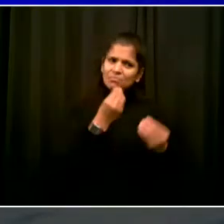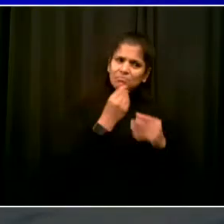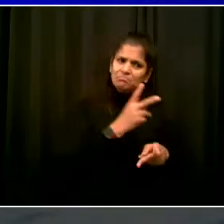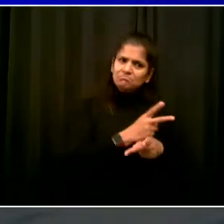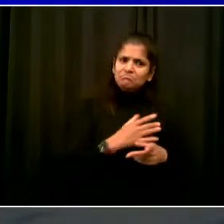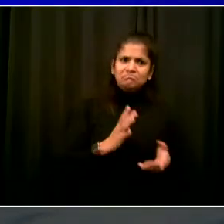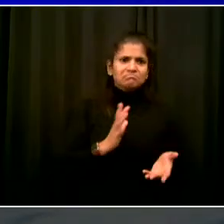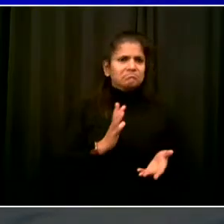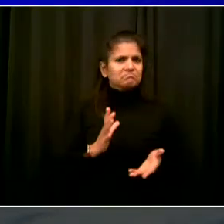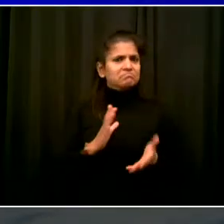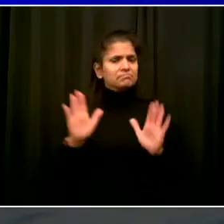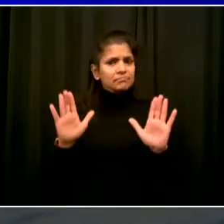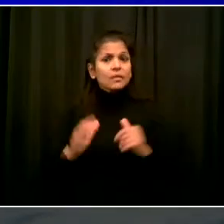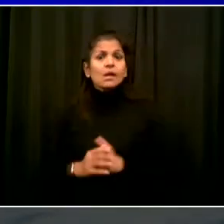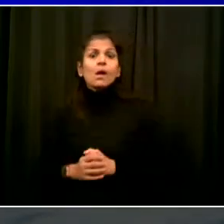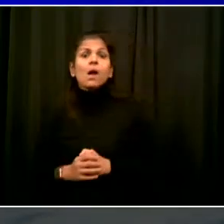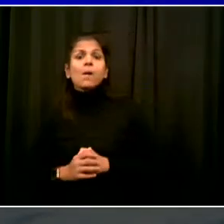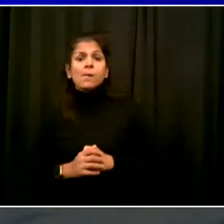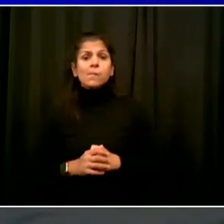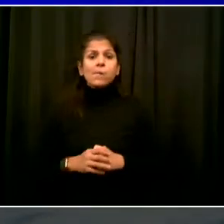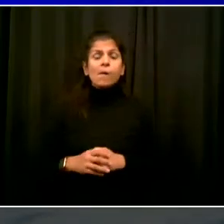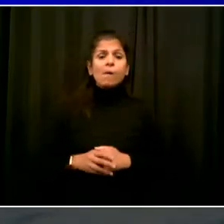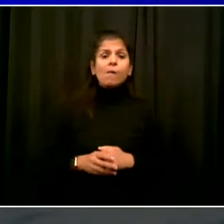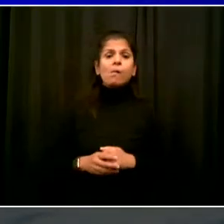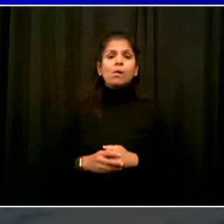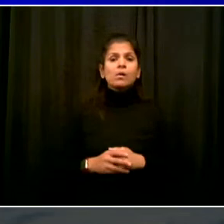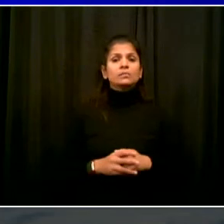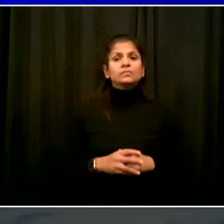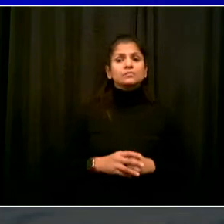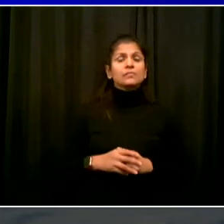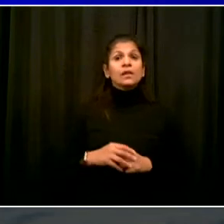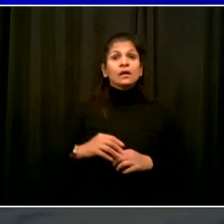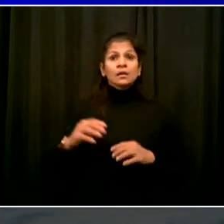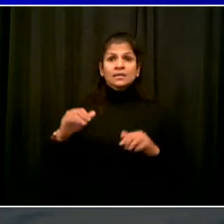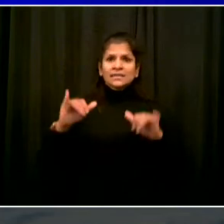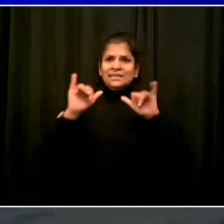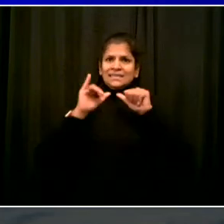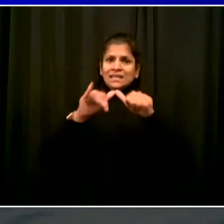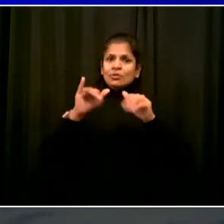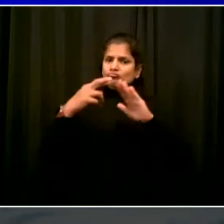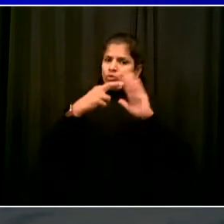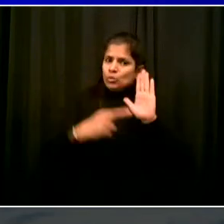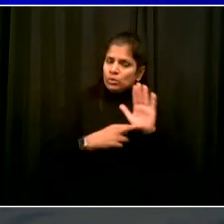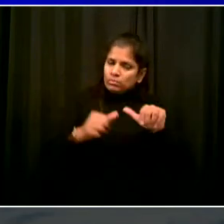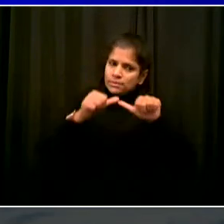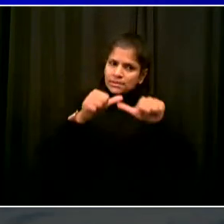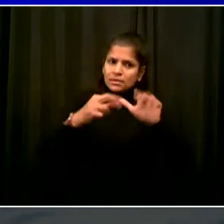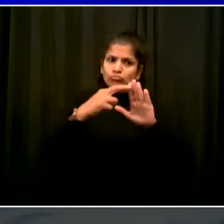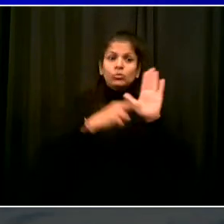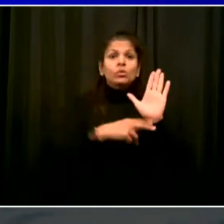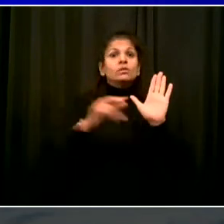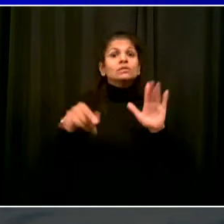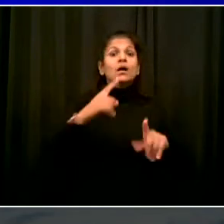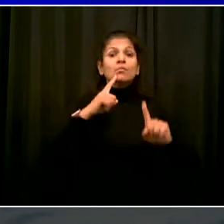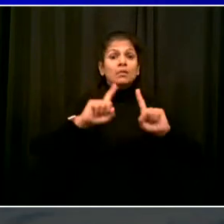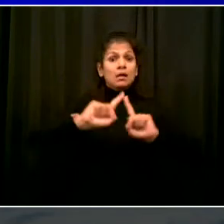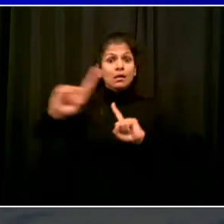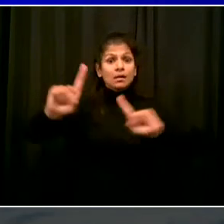TO PRACTCTICEHE T SAME OLD NEW RULES. WEAR A FACE COVERING BOTH OUTDOORS AND INDOORS. KEEP SIX FEET OF